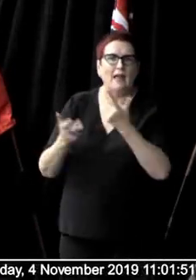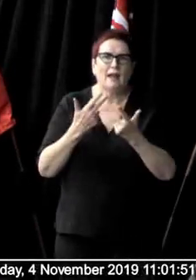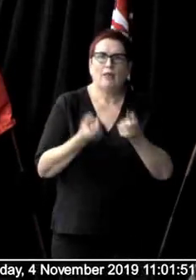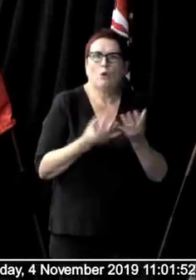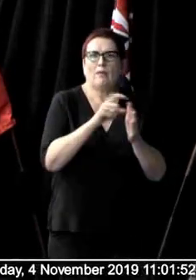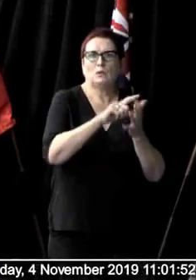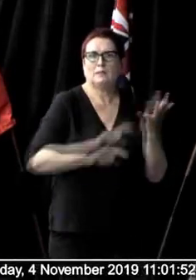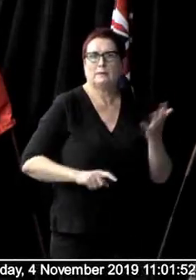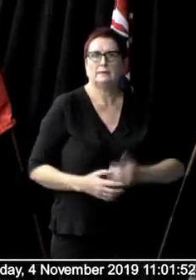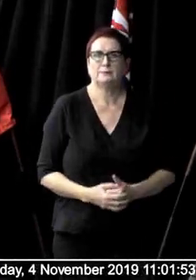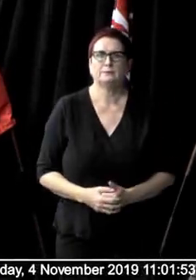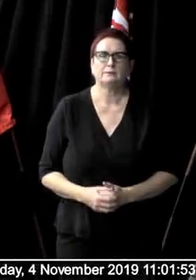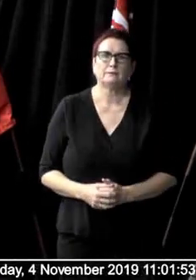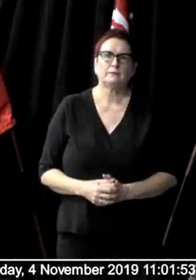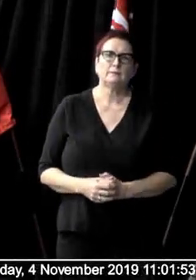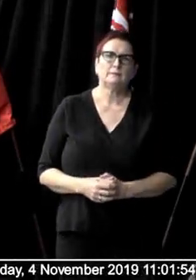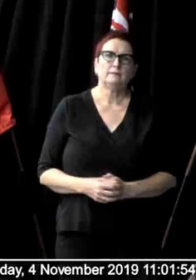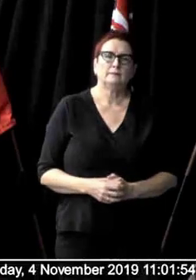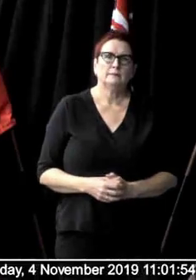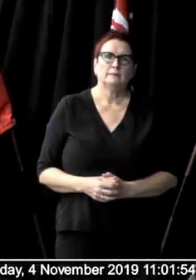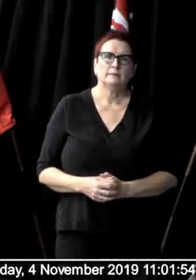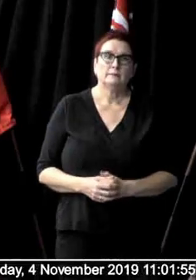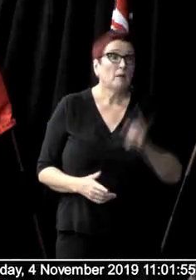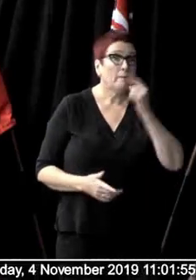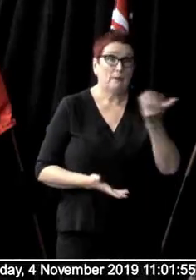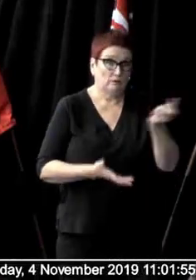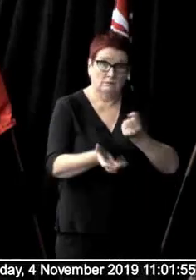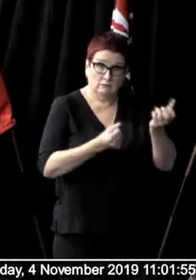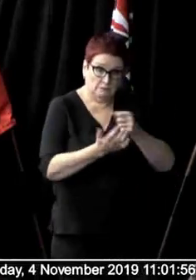We have received submissions where students with disability have been consistently